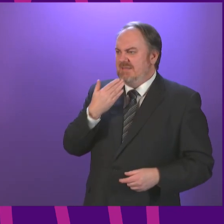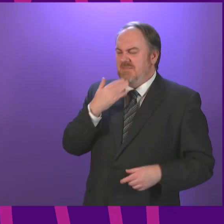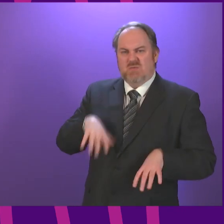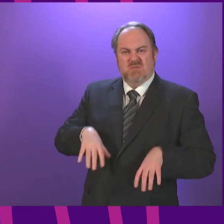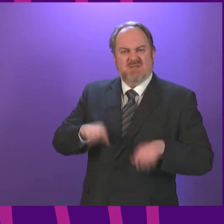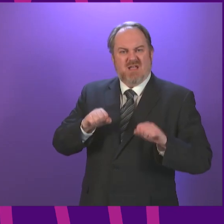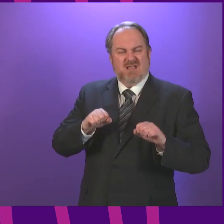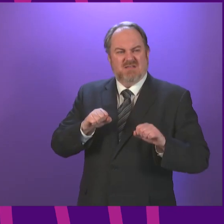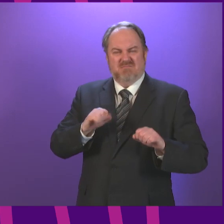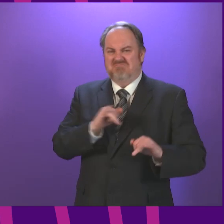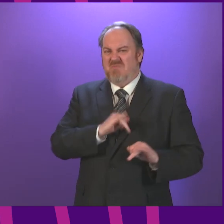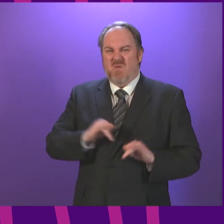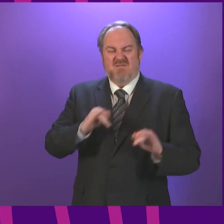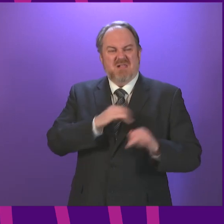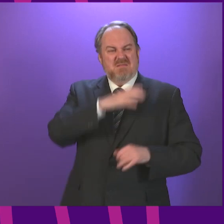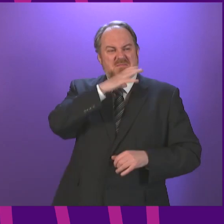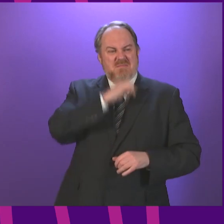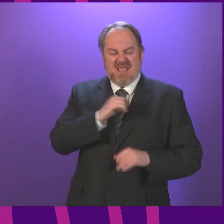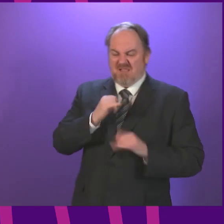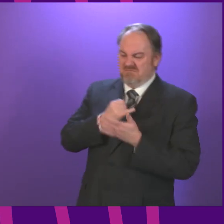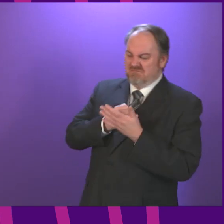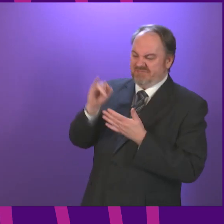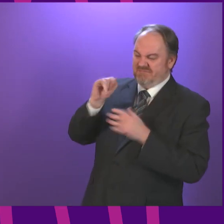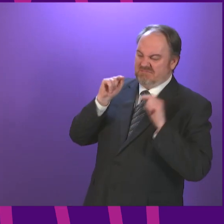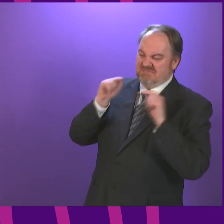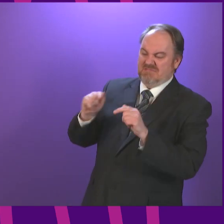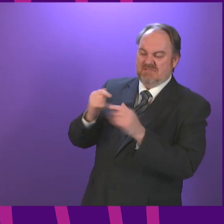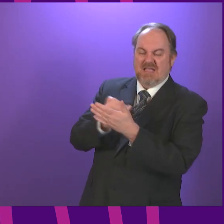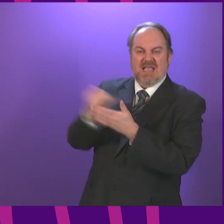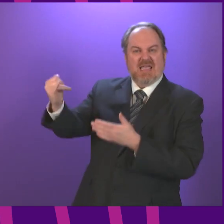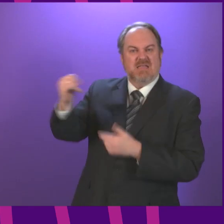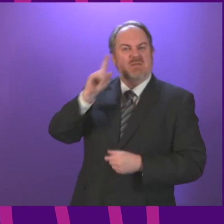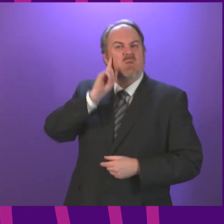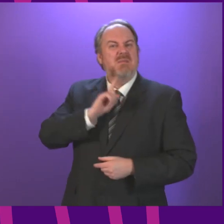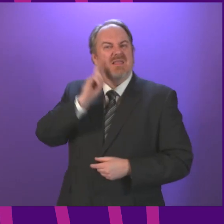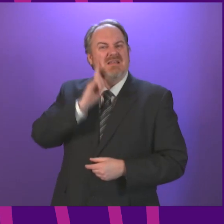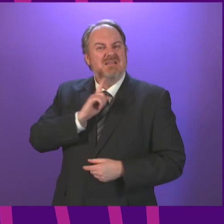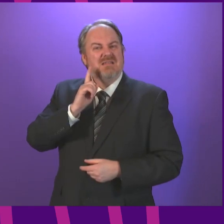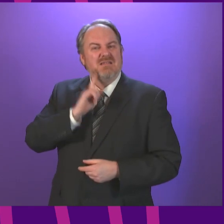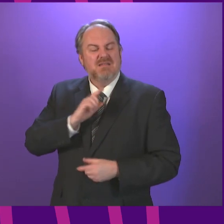chilling misogyny and hate against women. It is even worse that those comments are being